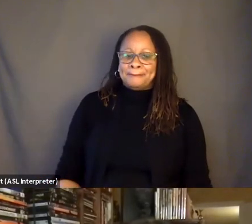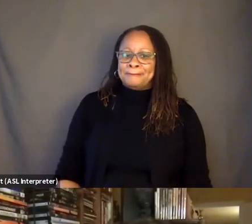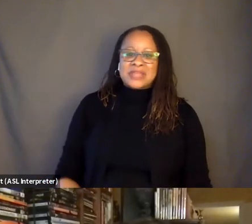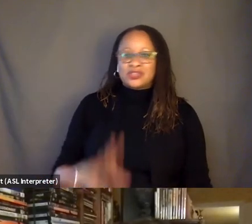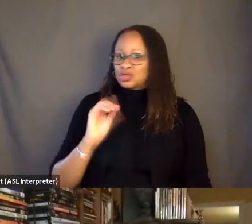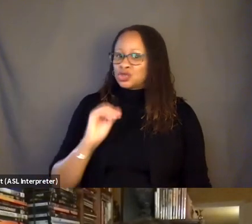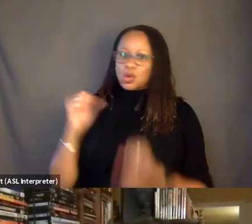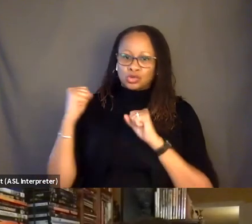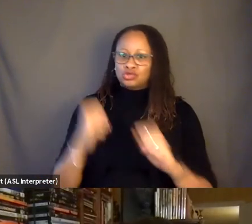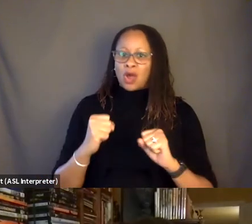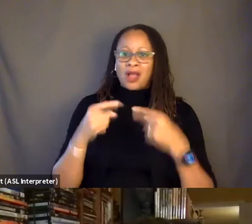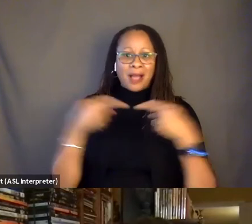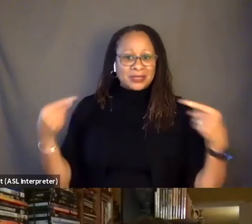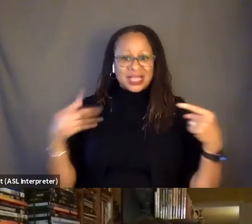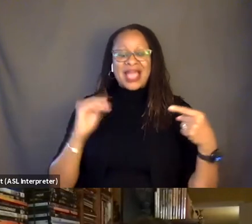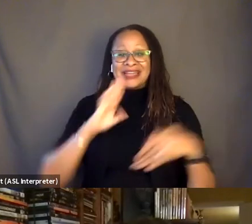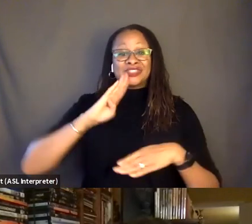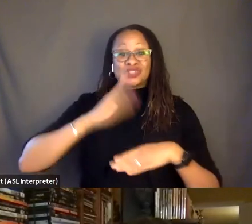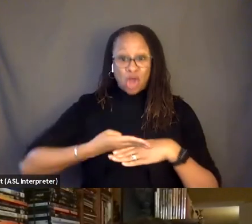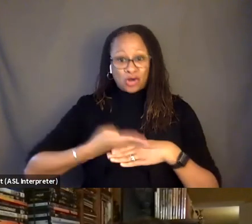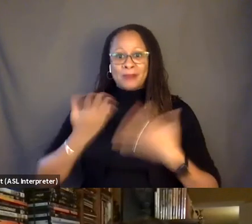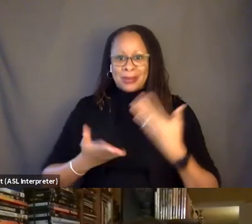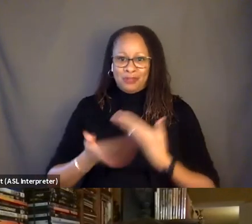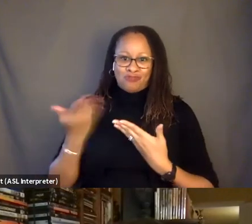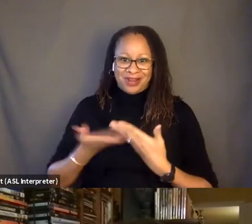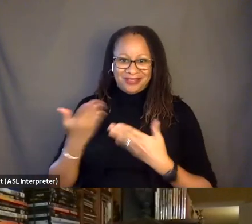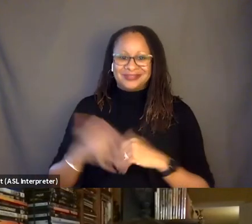and his daughter might be running. And he will be supporting his daughter.